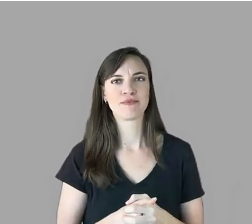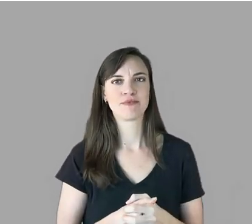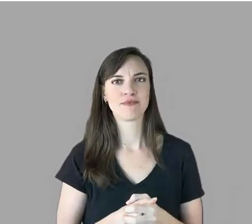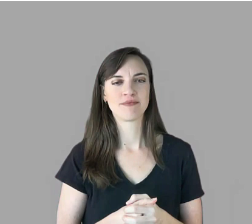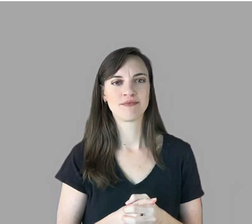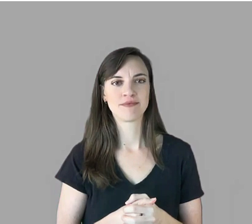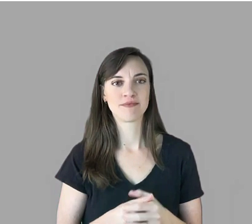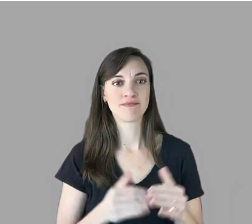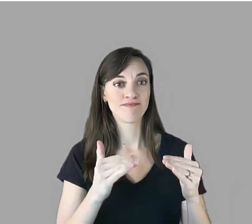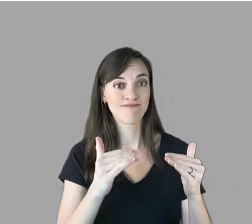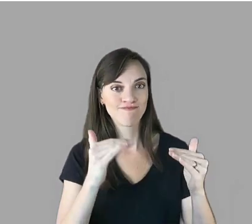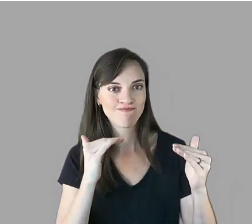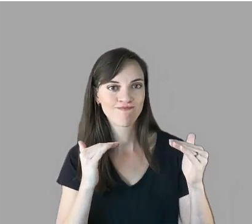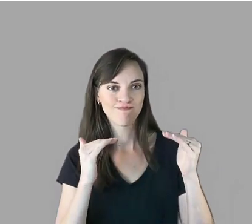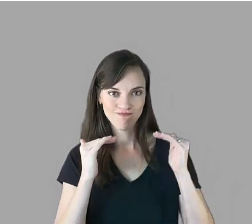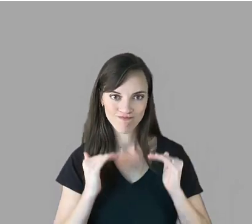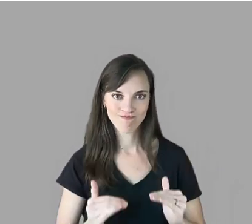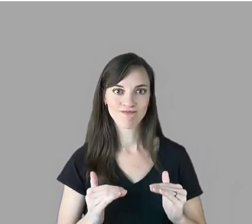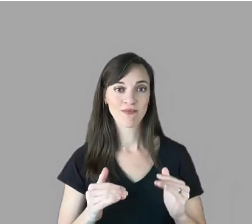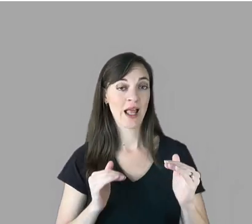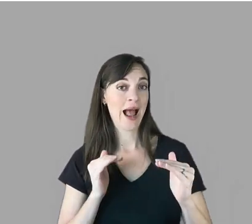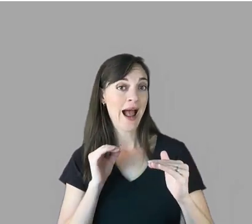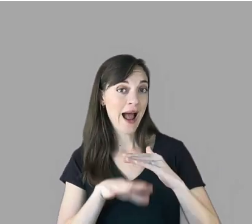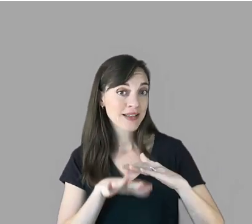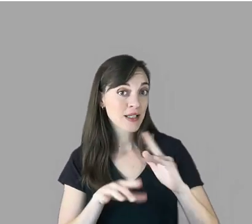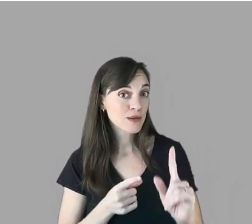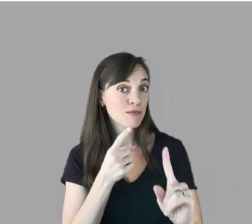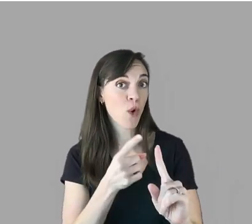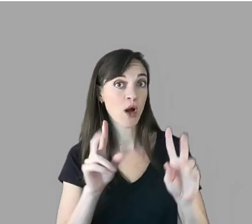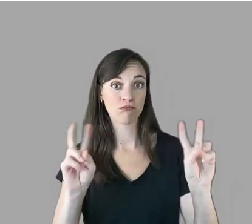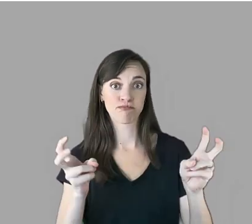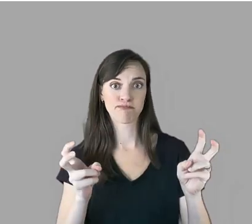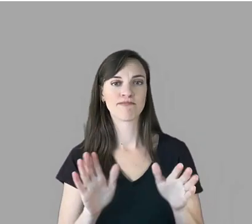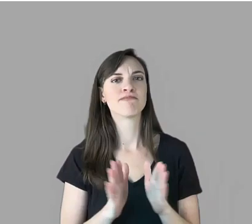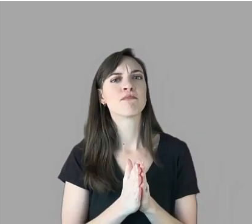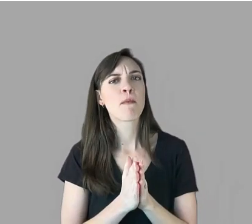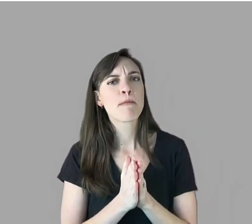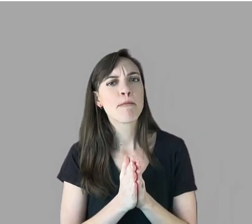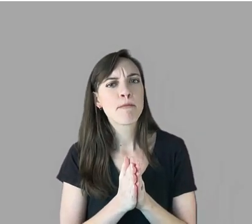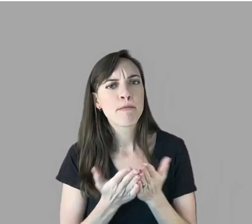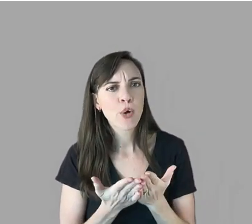“Identify the topic and multiple details in the text.” The Access Point Standard states,